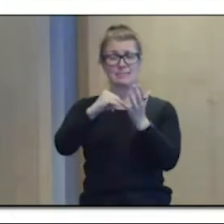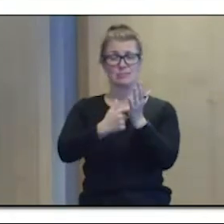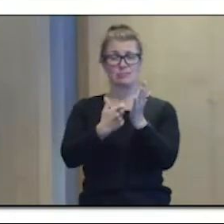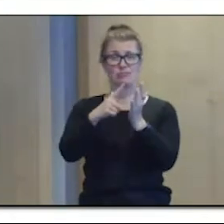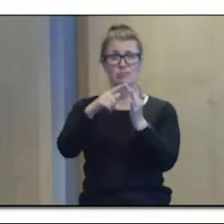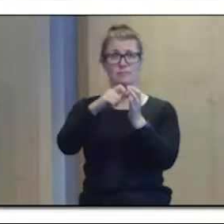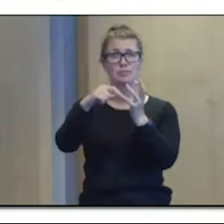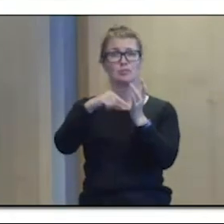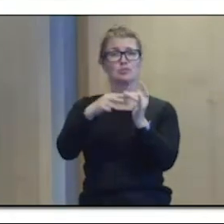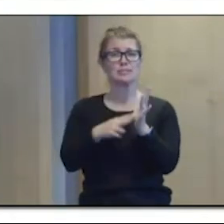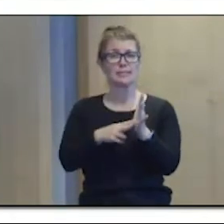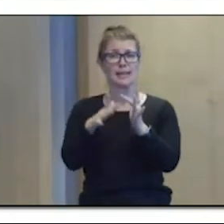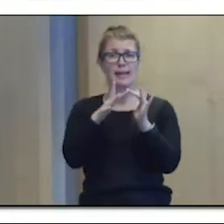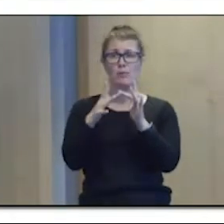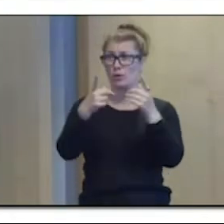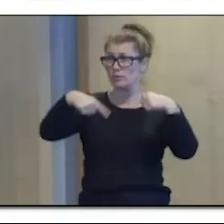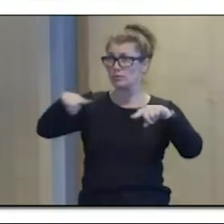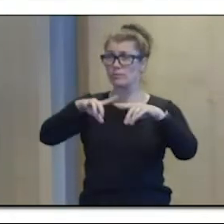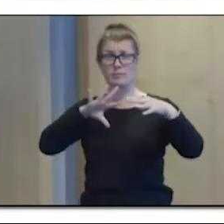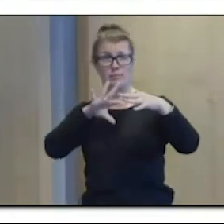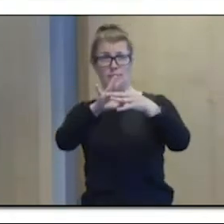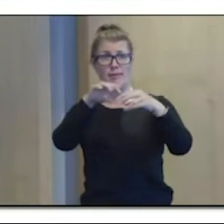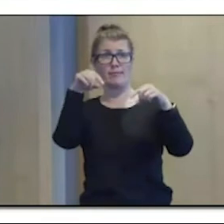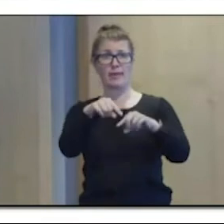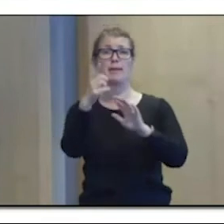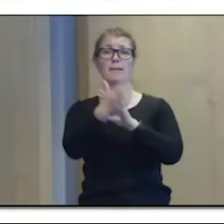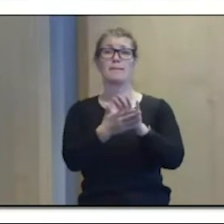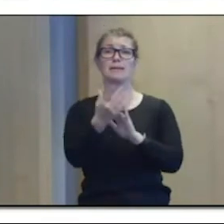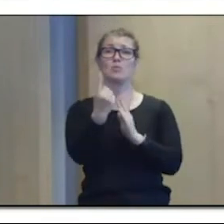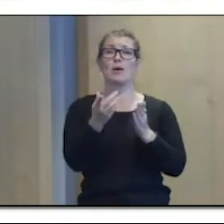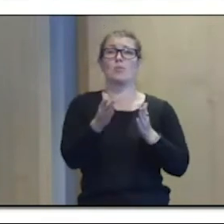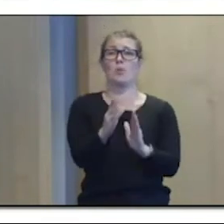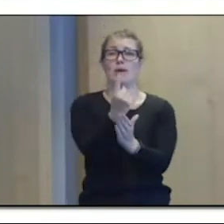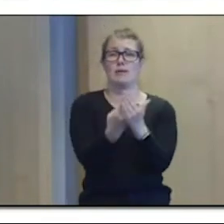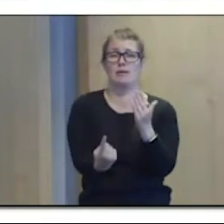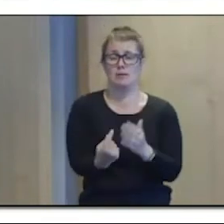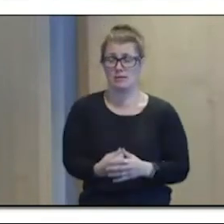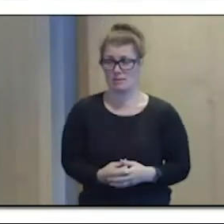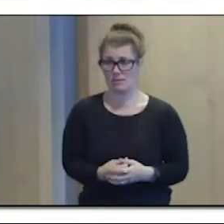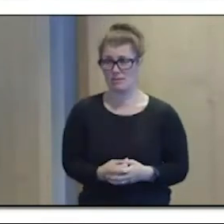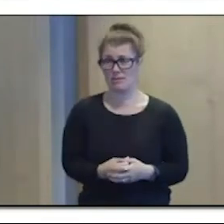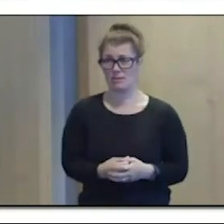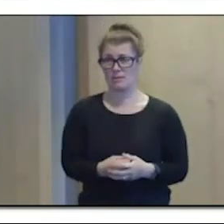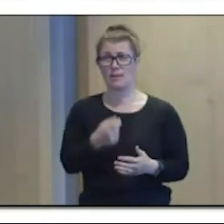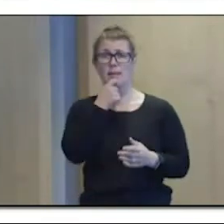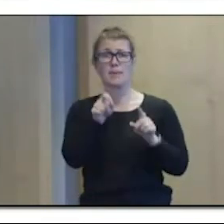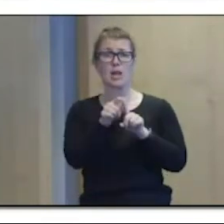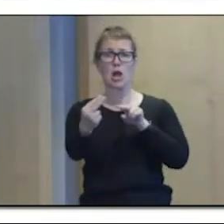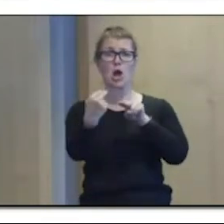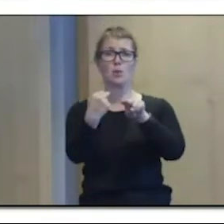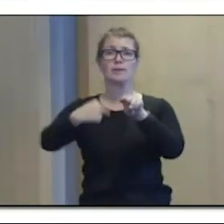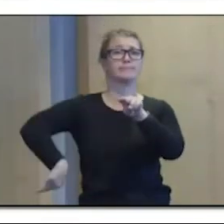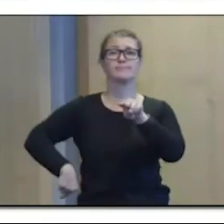is designed to go in one direction if you like it's a highway, a major road a minor road and your